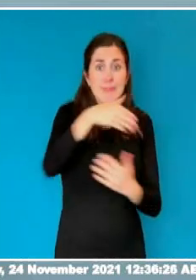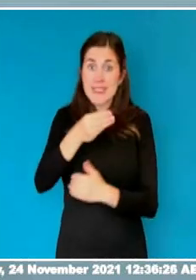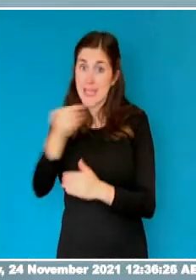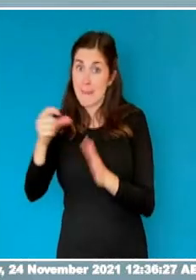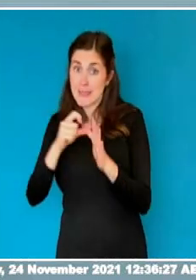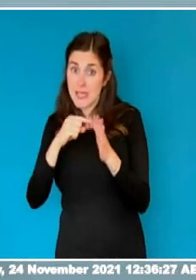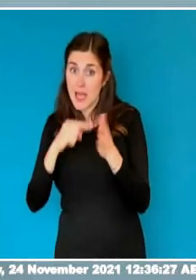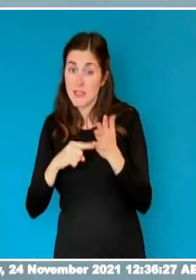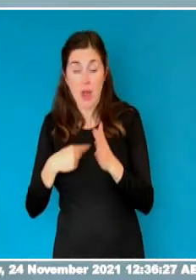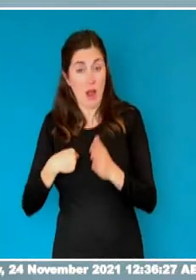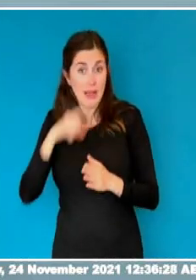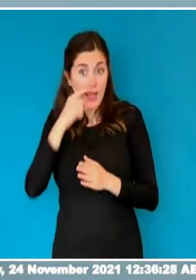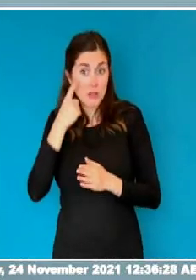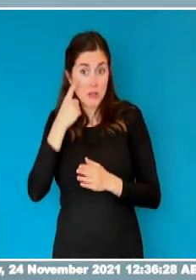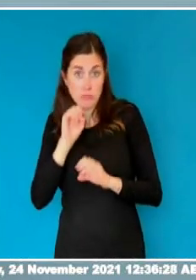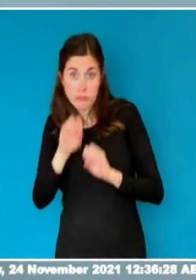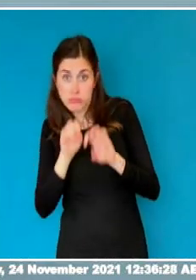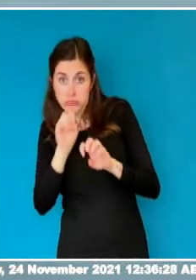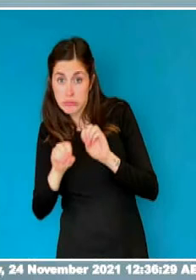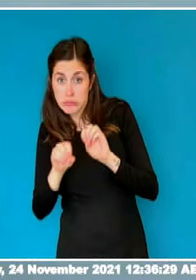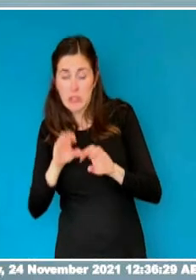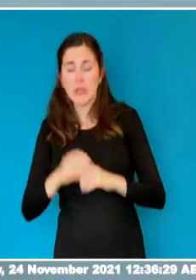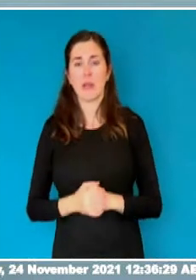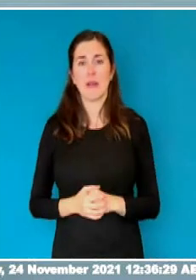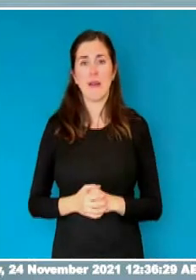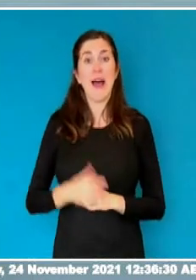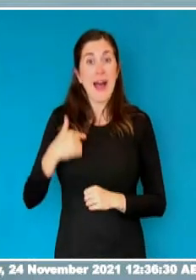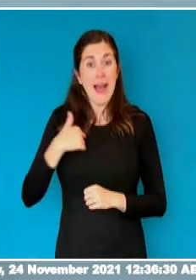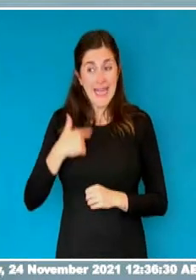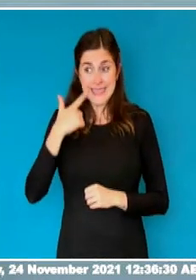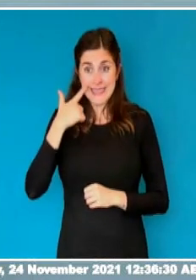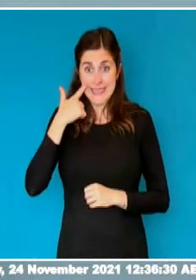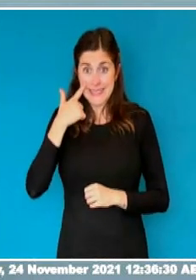hear about, but one of the things I have identified is that because we don't collect